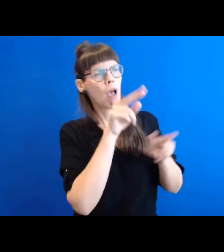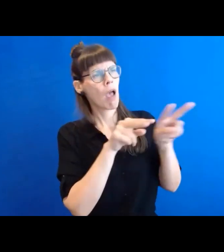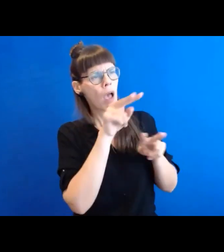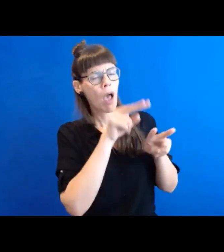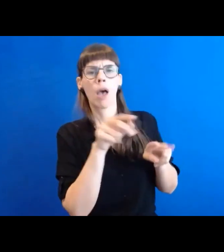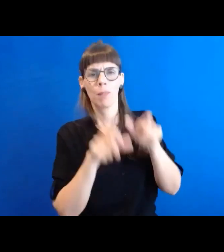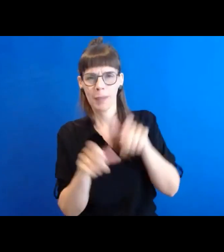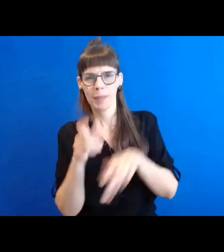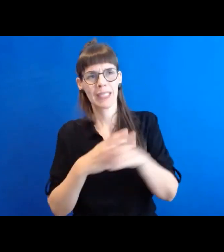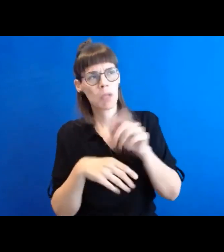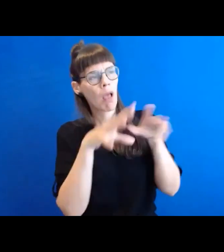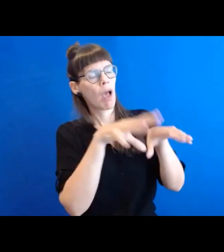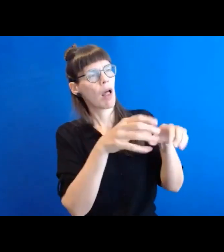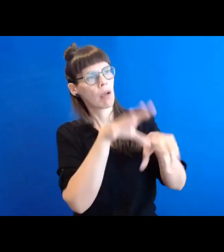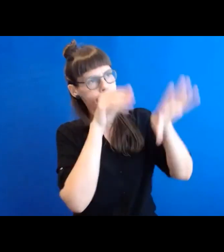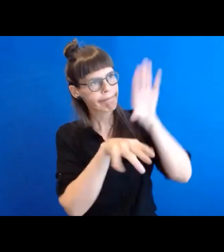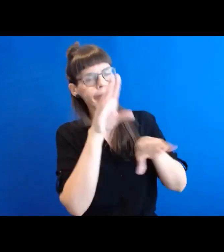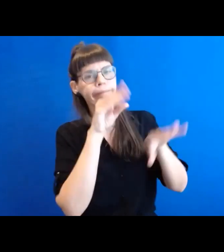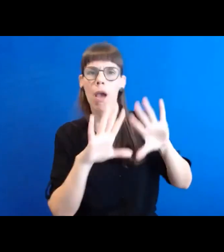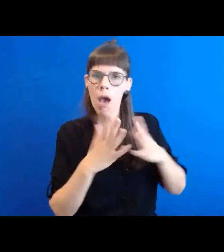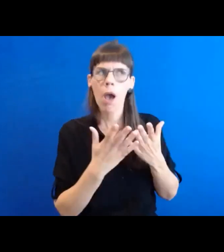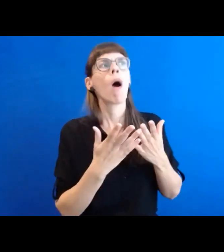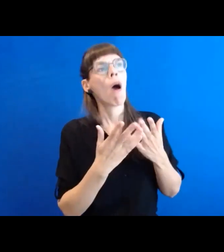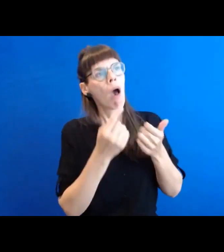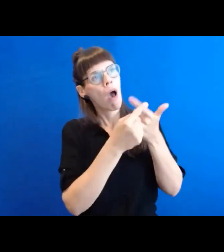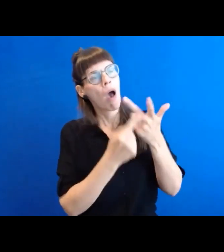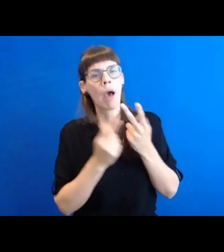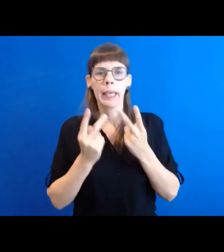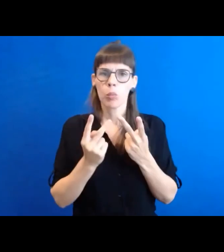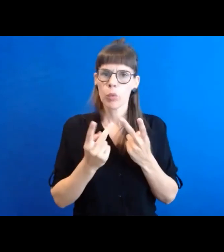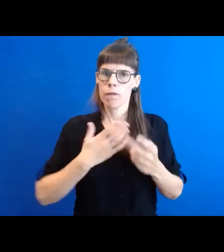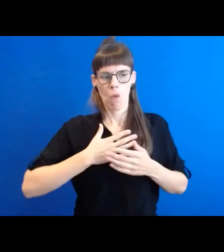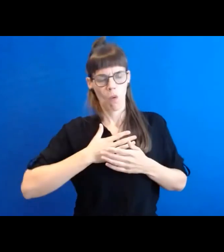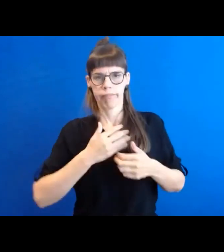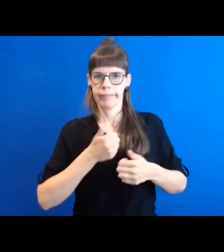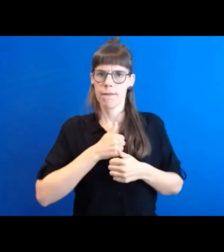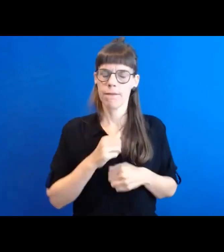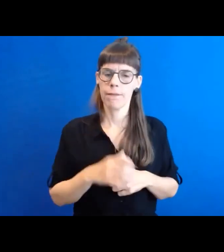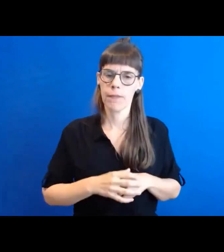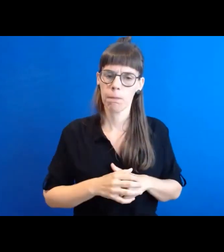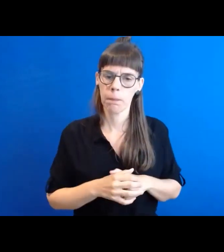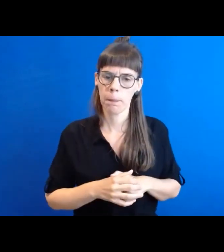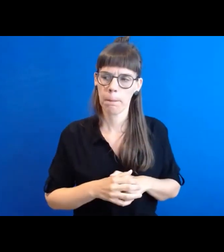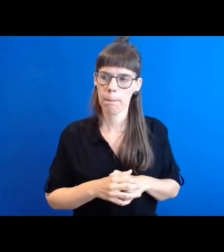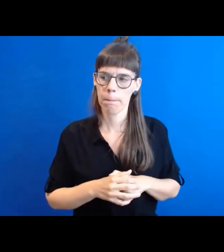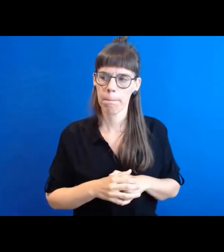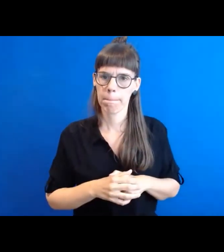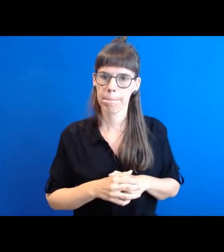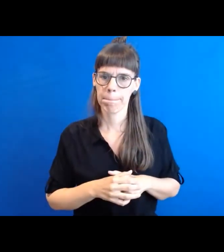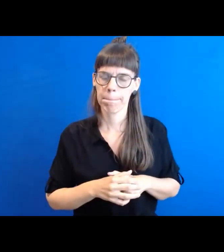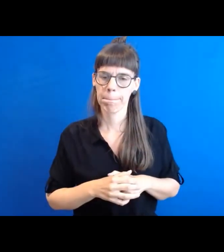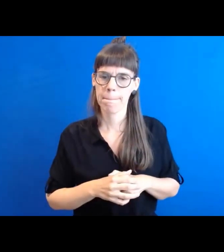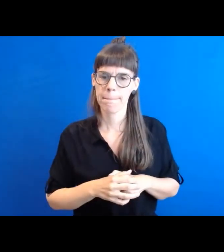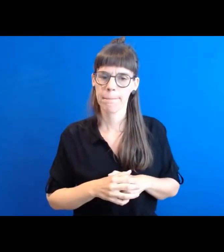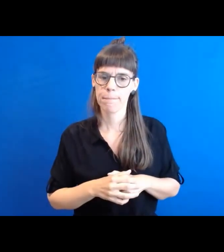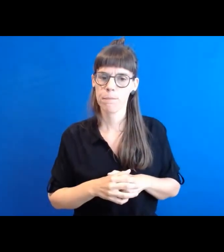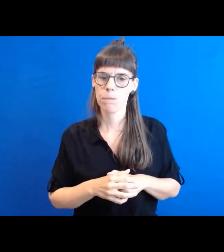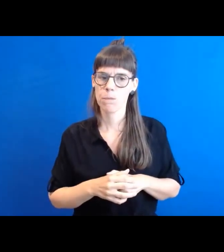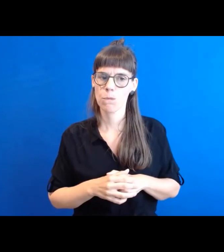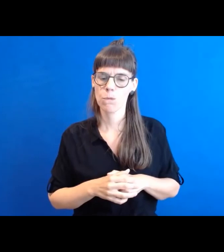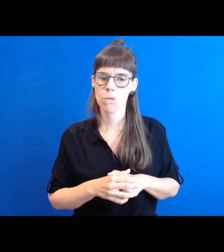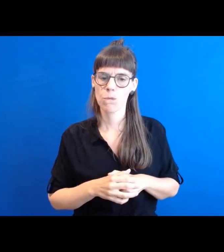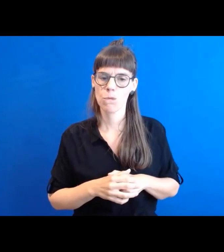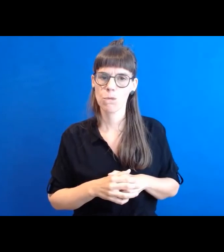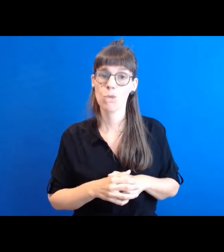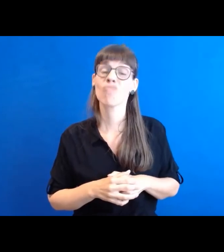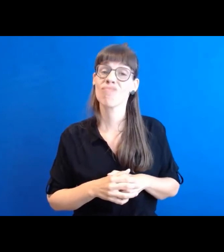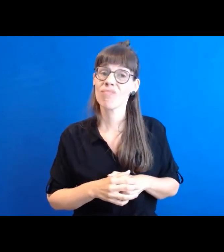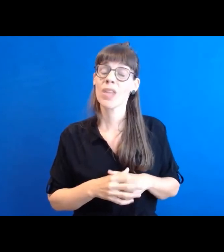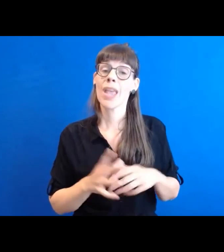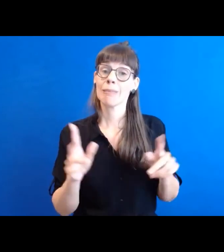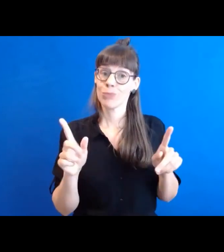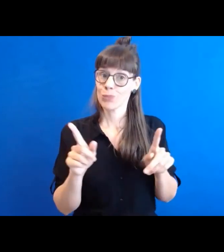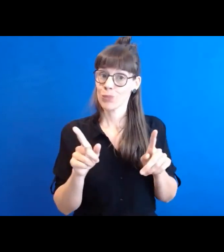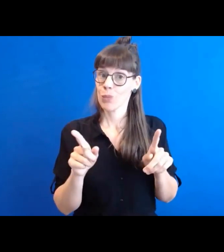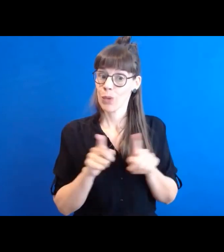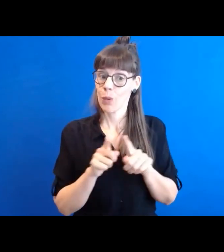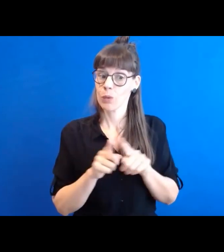s in order how to guide themselves in this